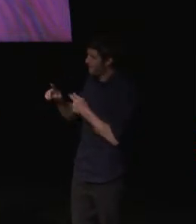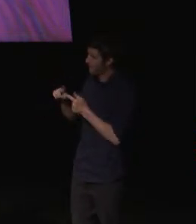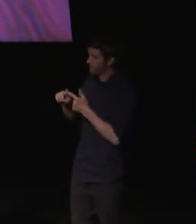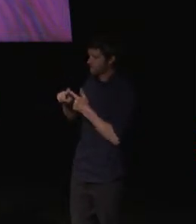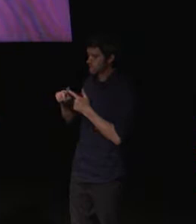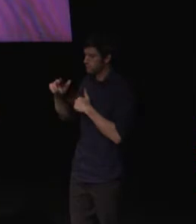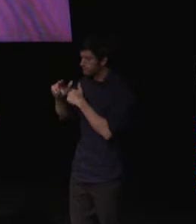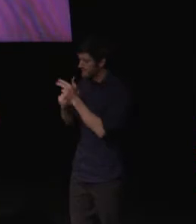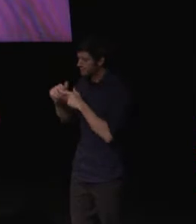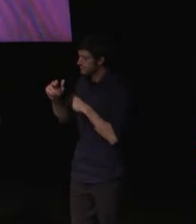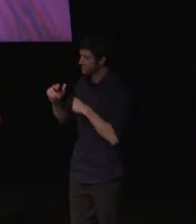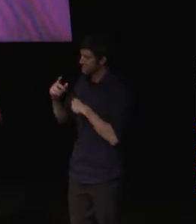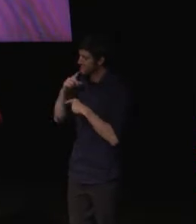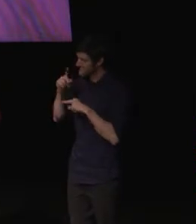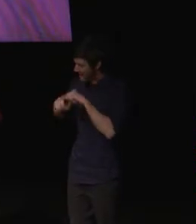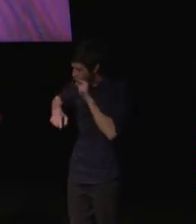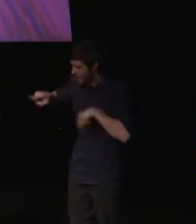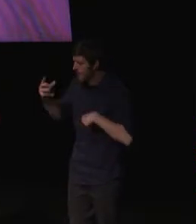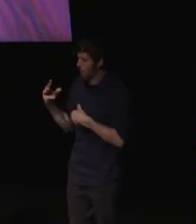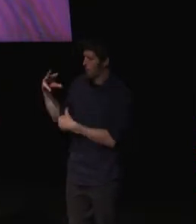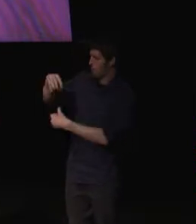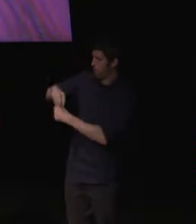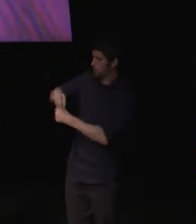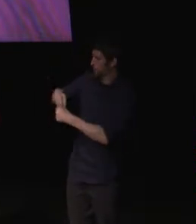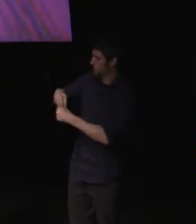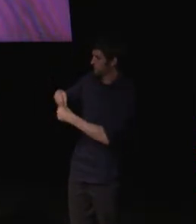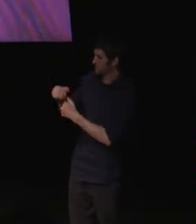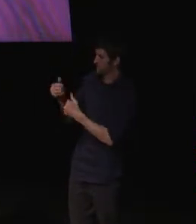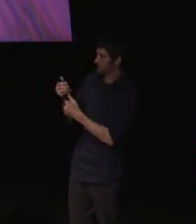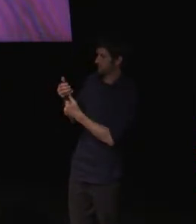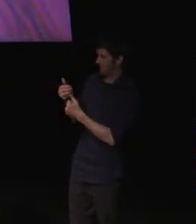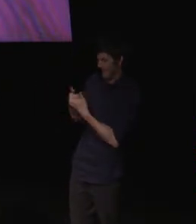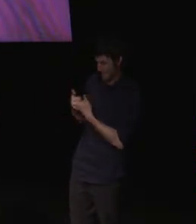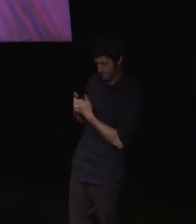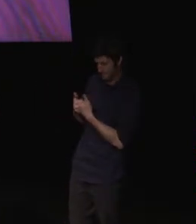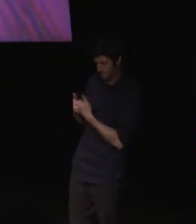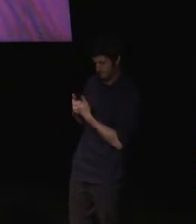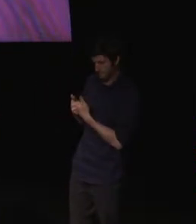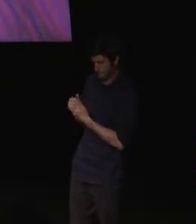I was found a little bit of time talking about dynamic, that's not quite the focus of our show here,